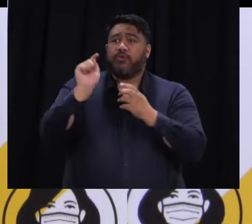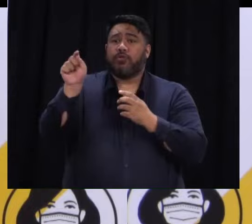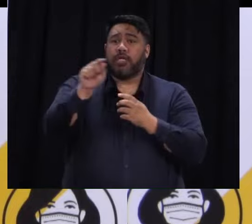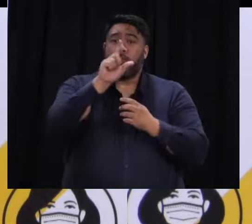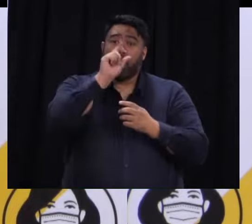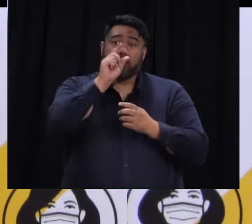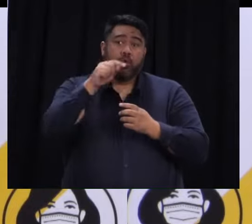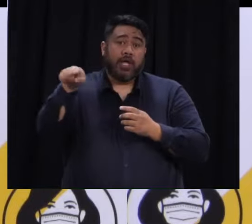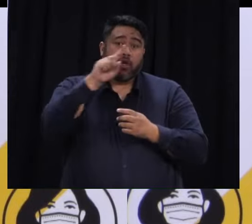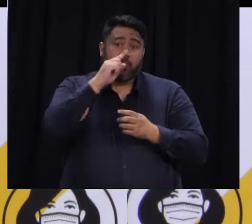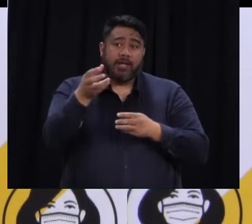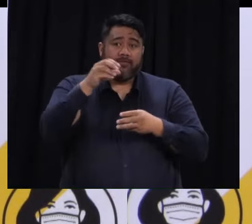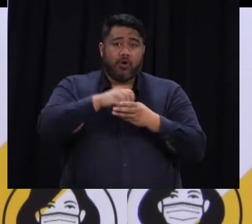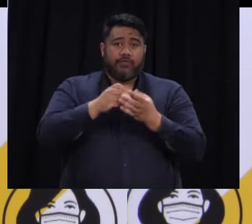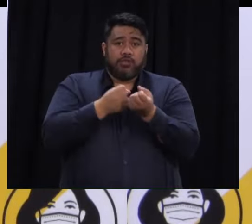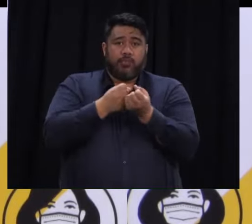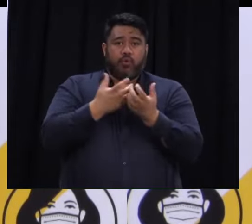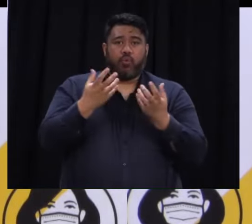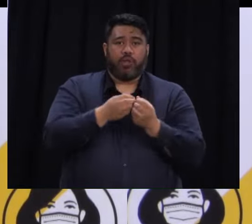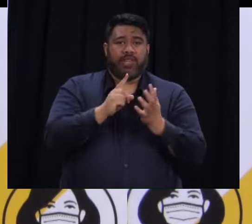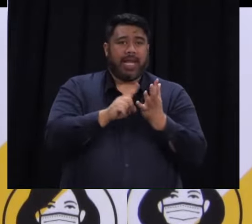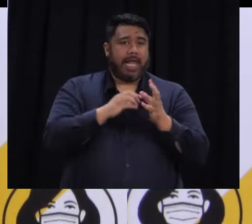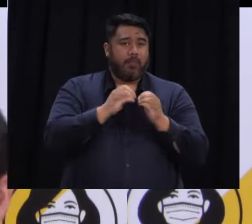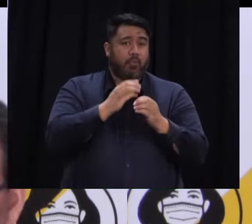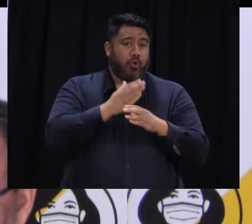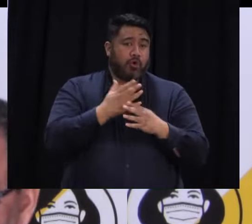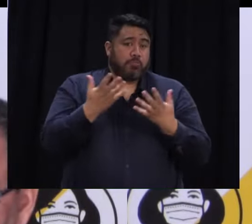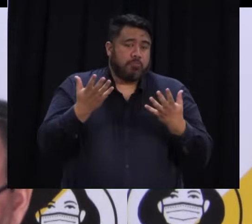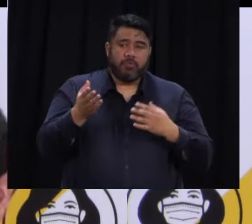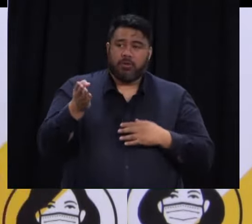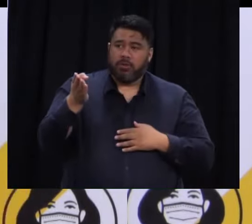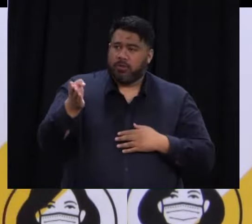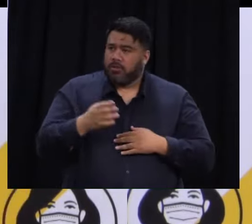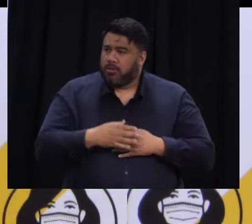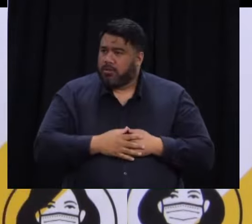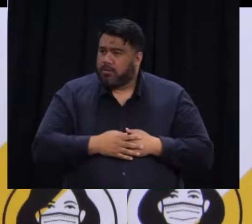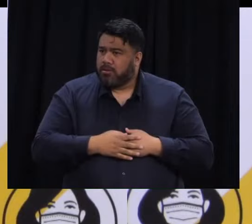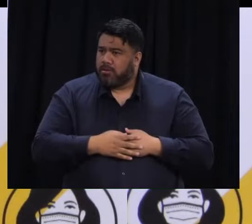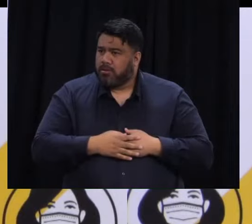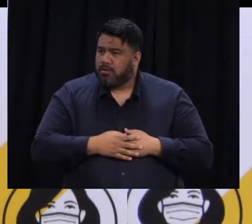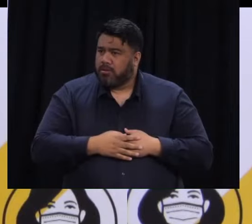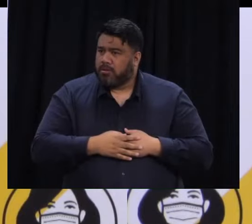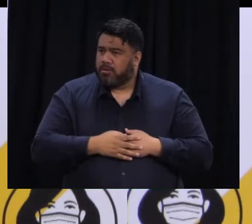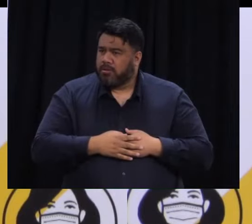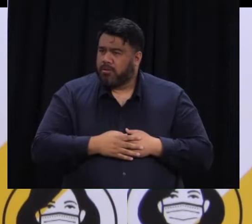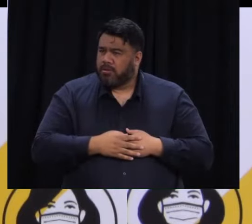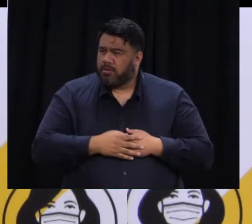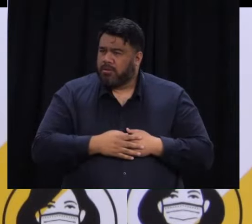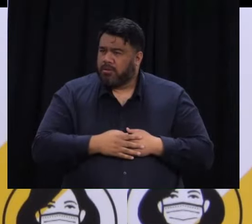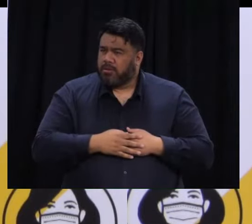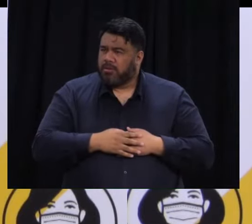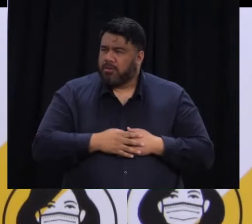like universities about whether or not there is resources there